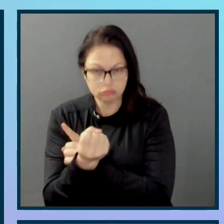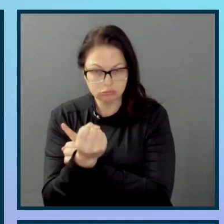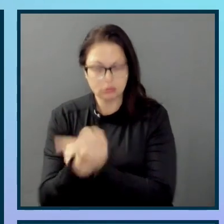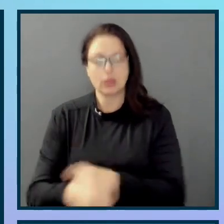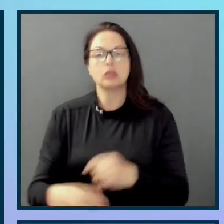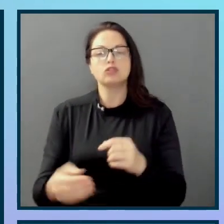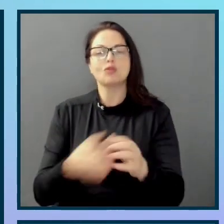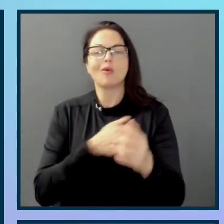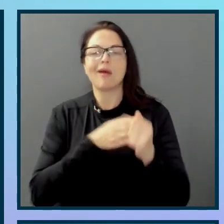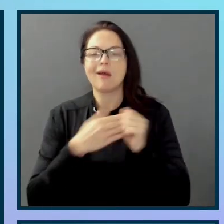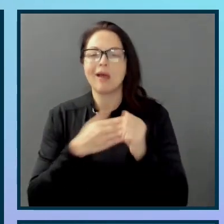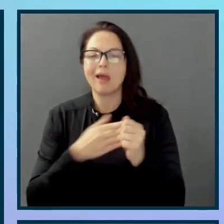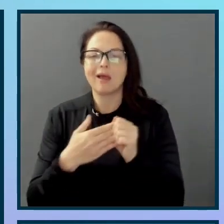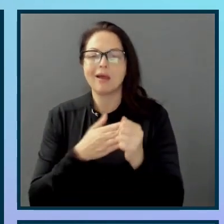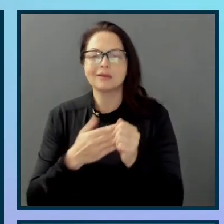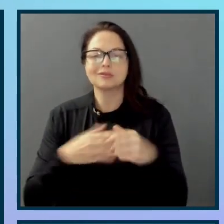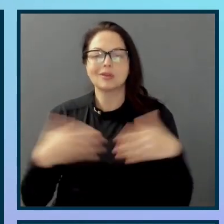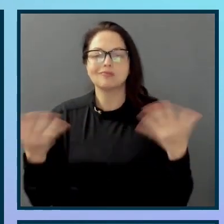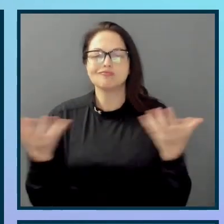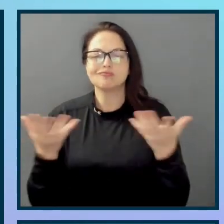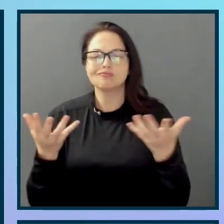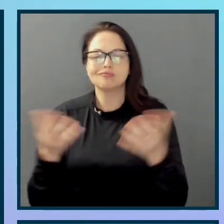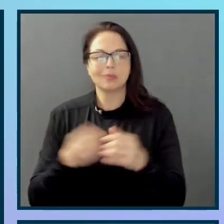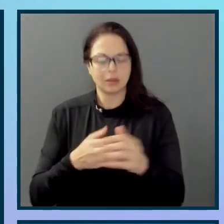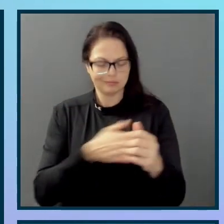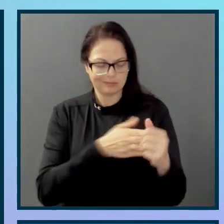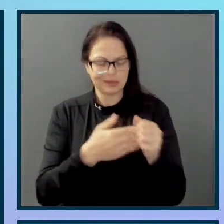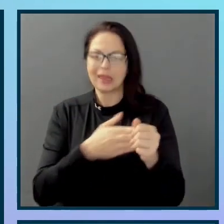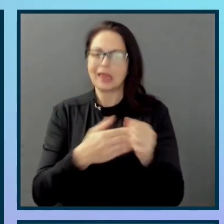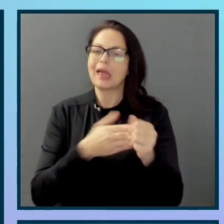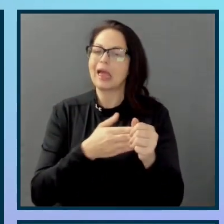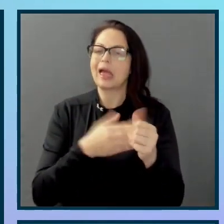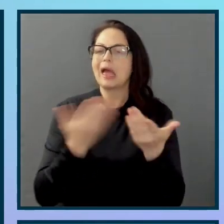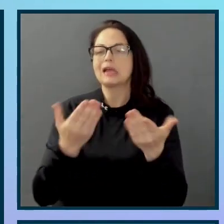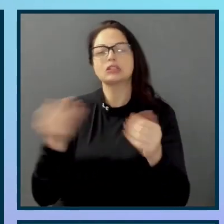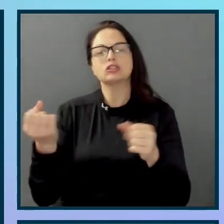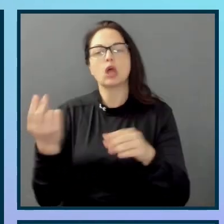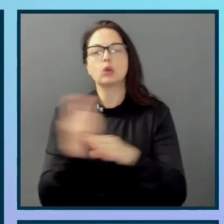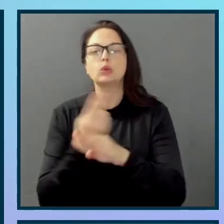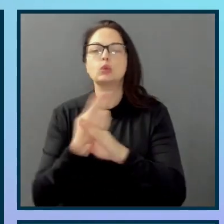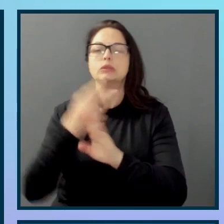is it takes the agile principles and an obsession with the customer and the end user.